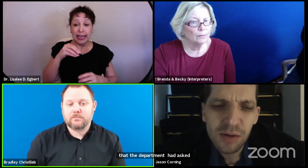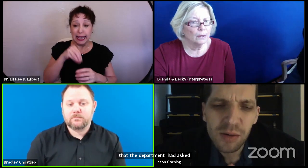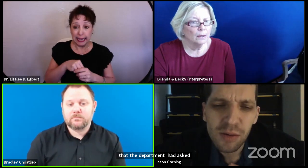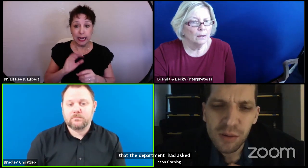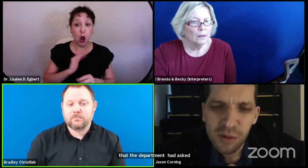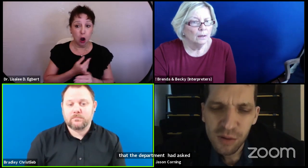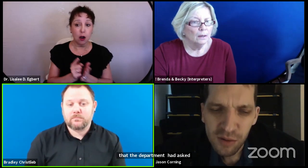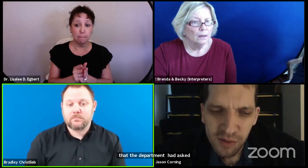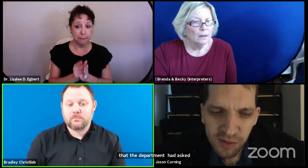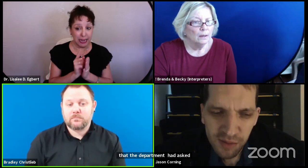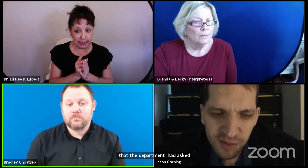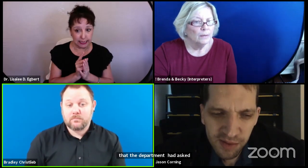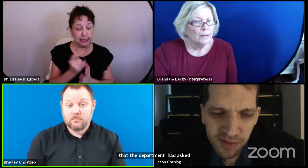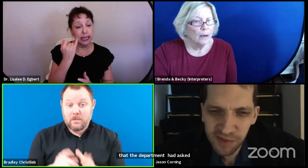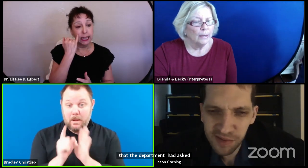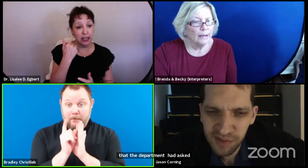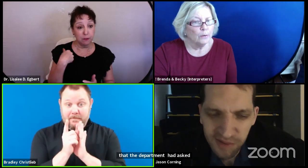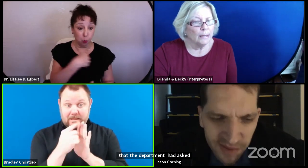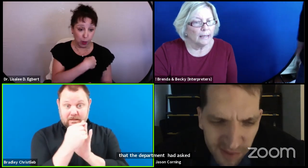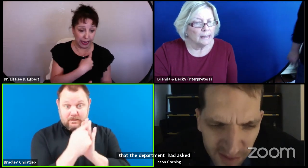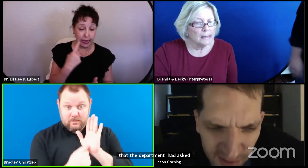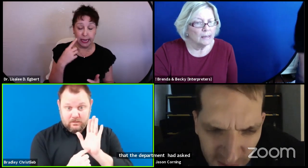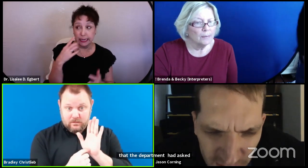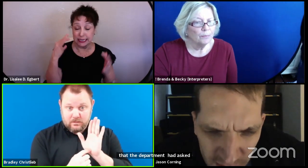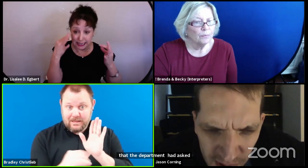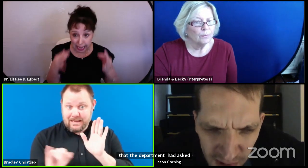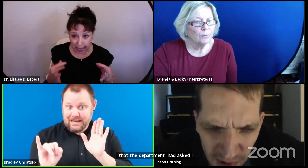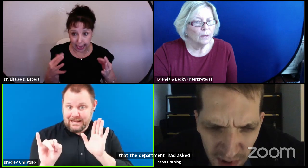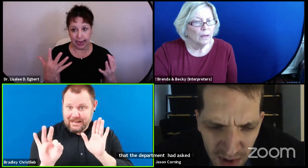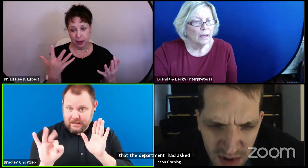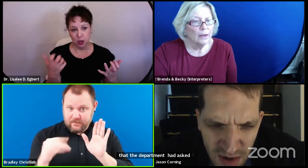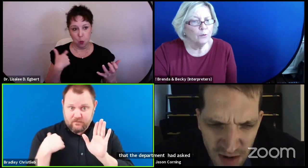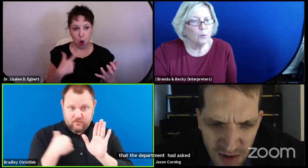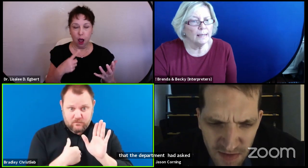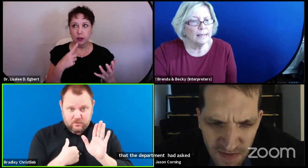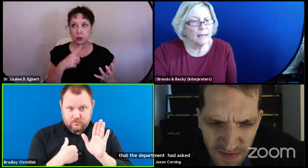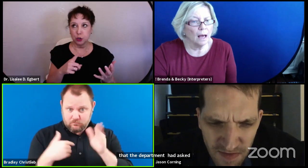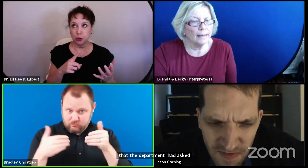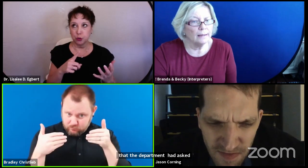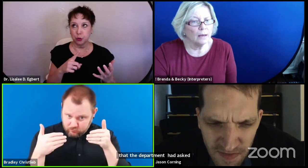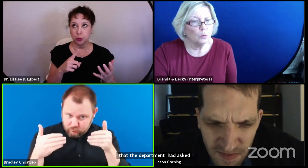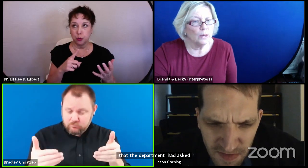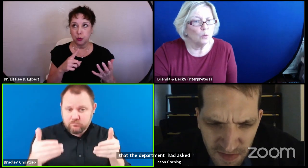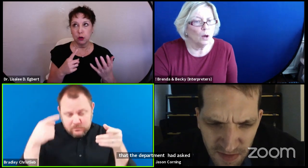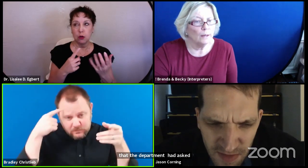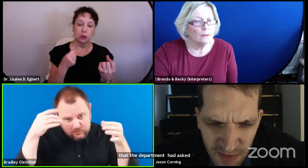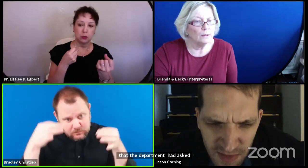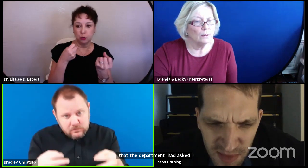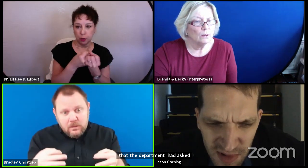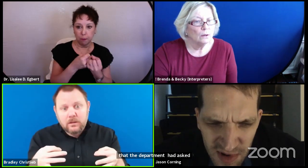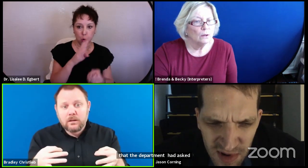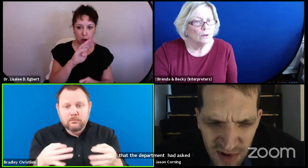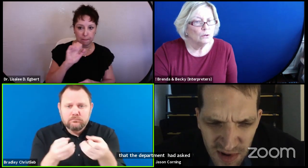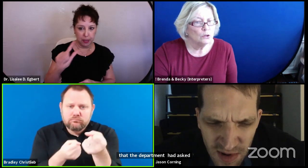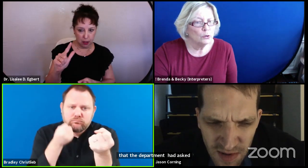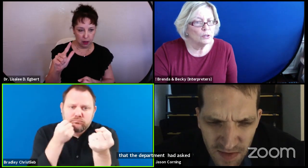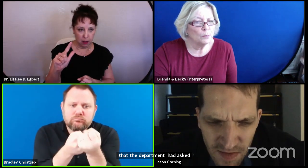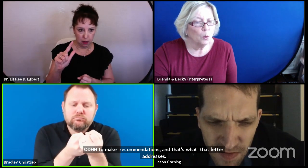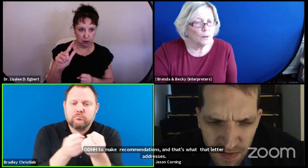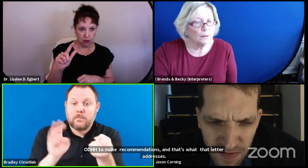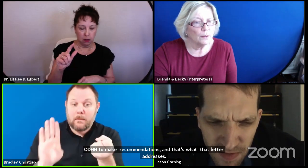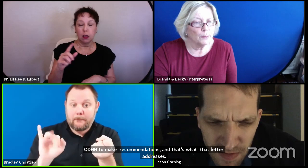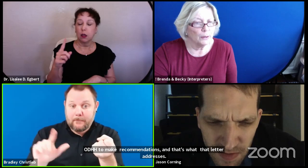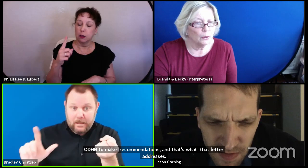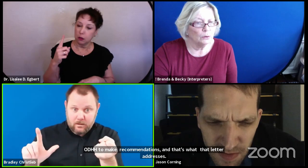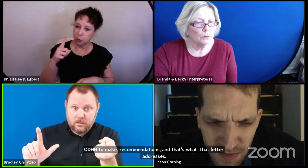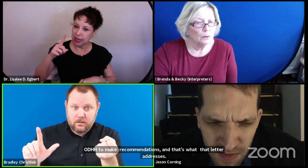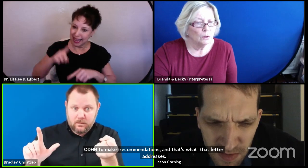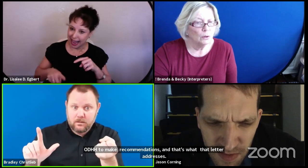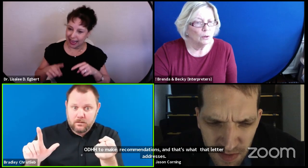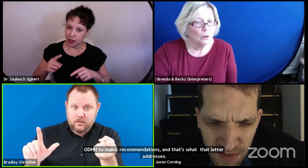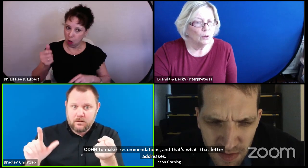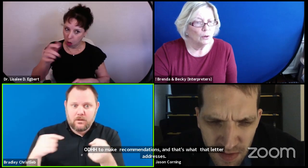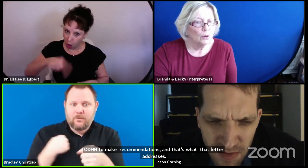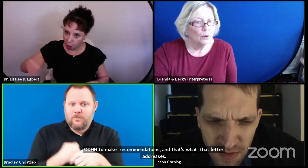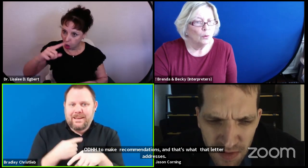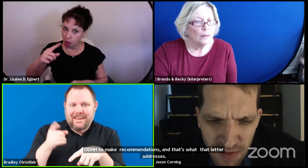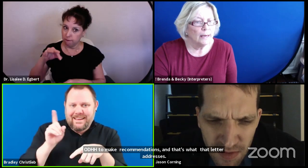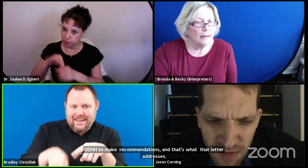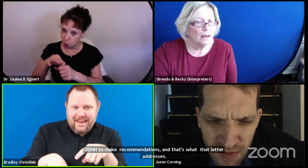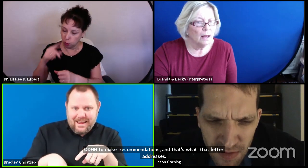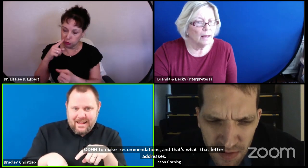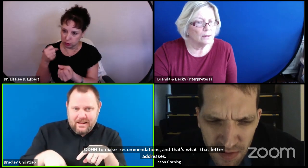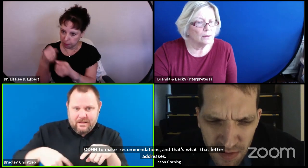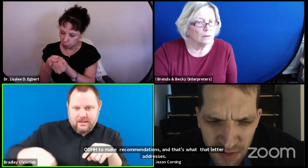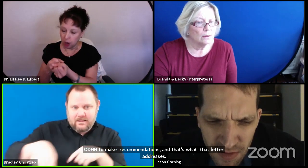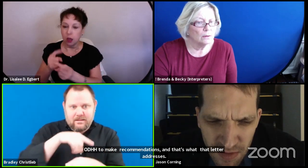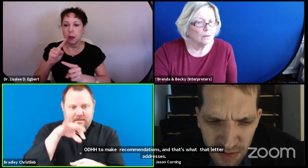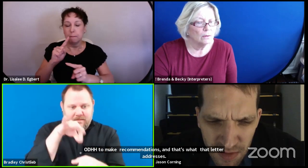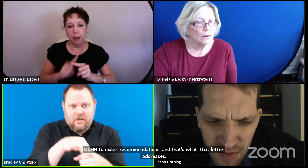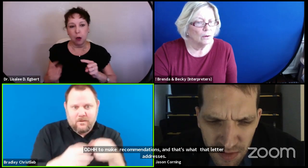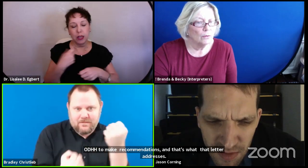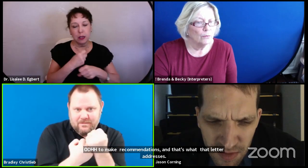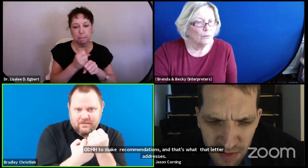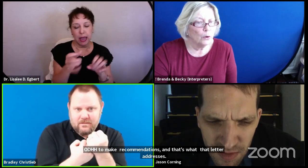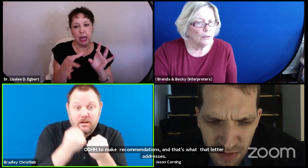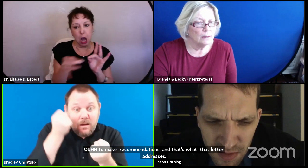Now, in our minutes, if we decide that we want to support the bill, we cannot vote in